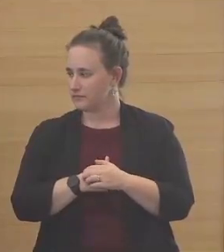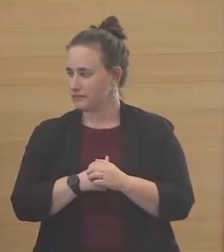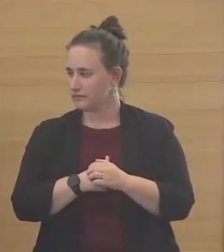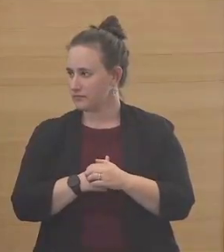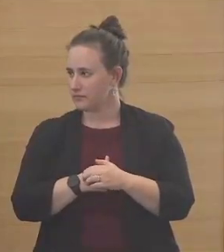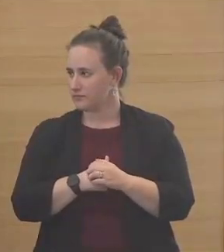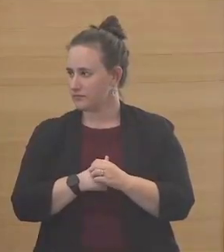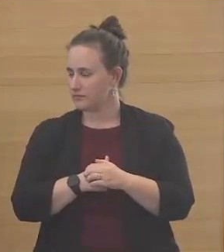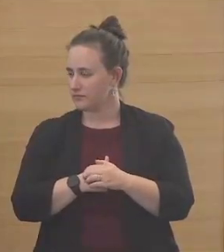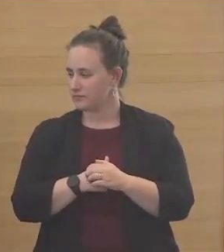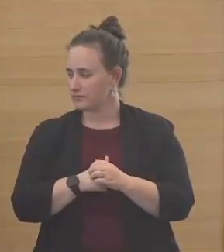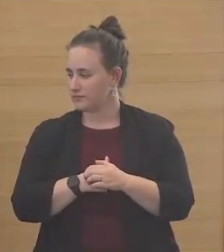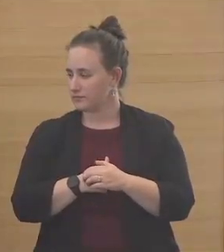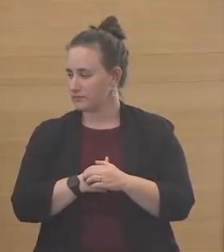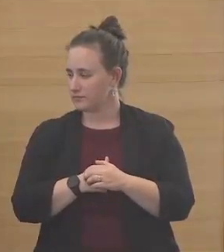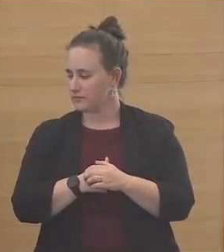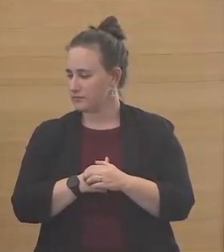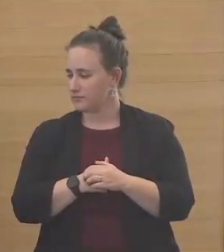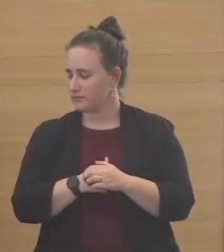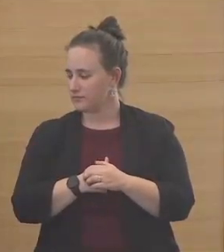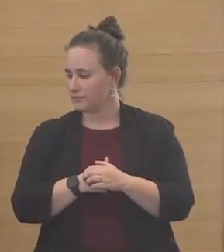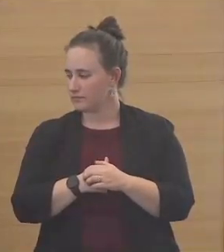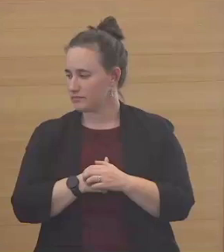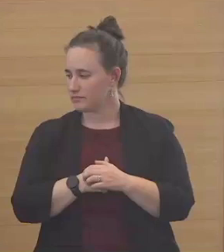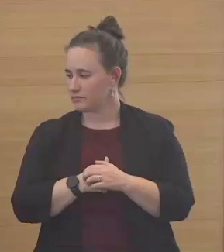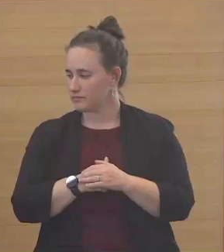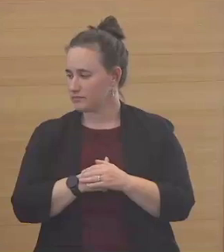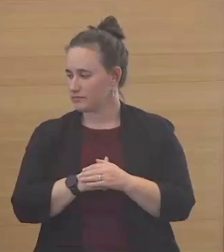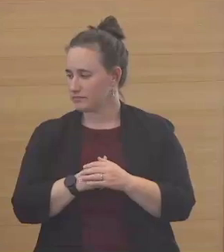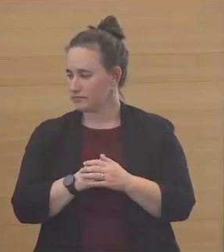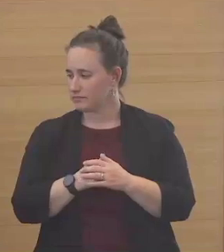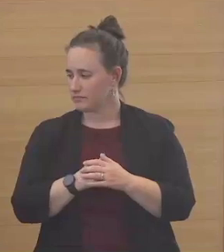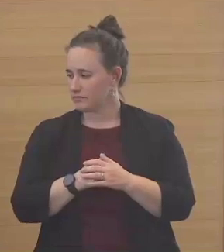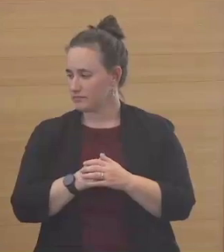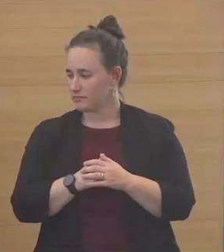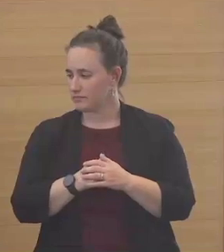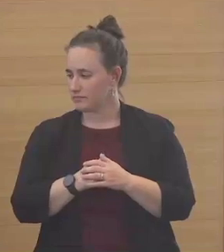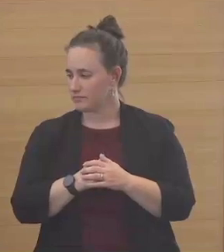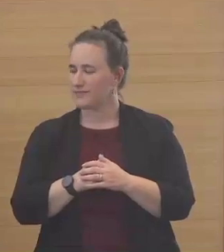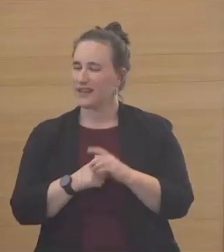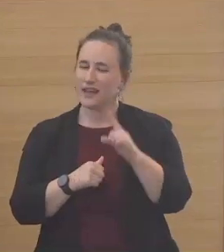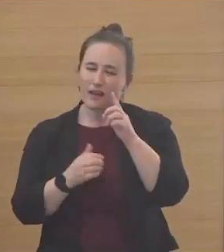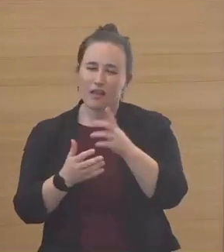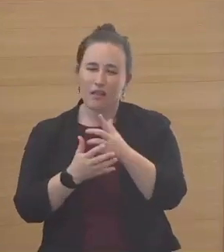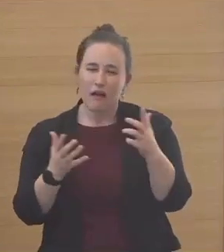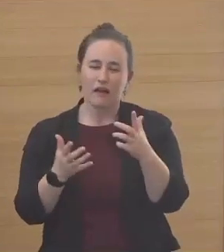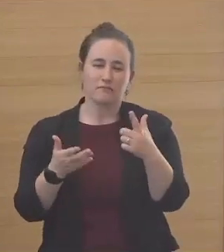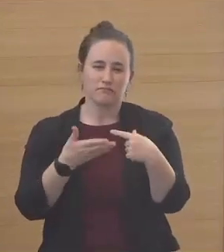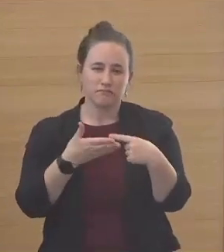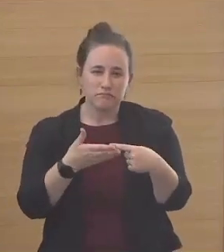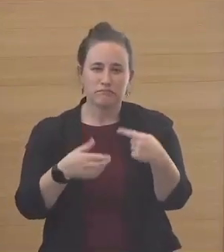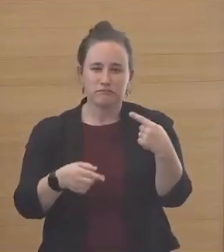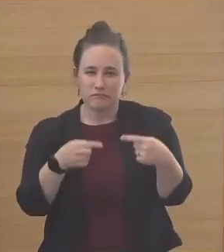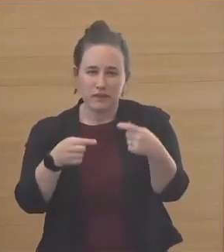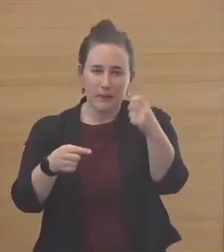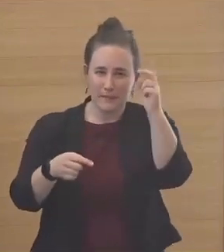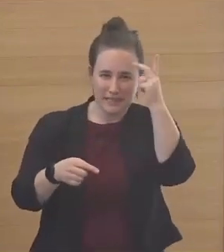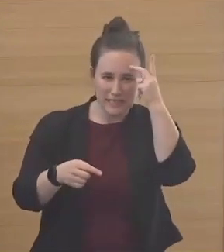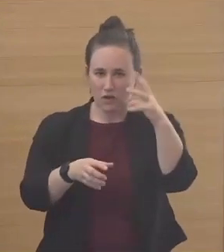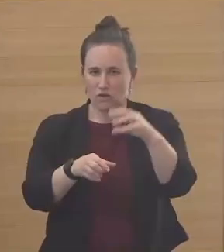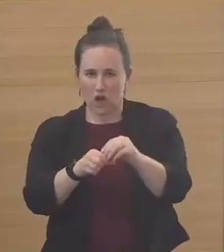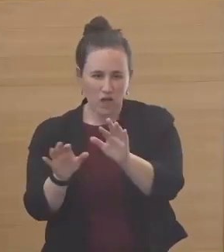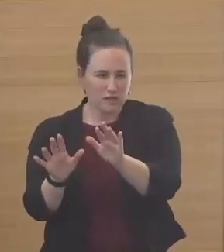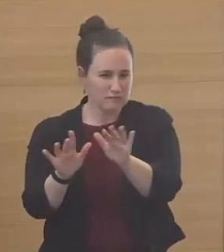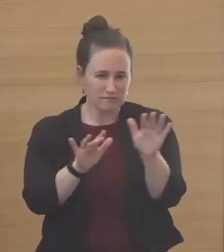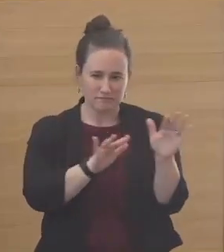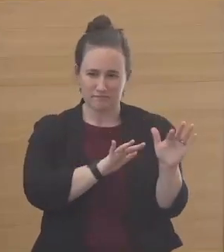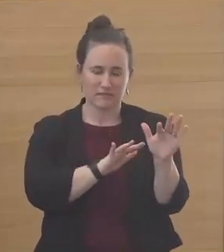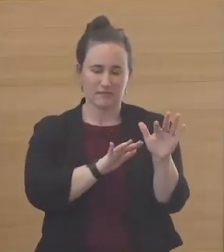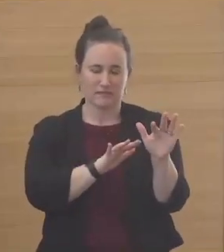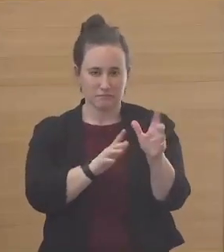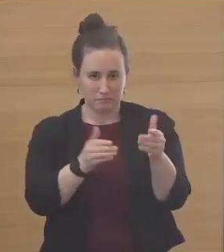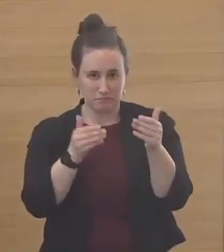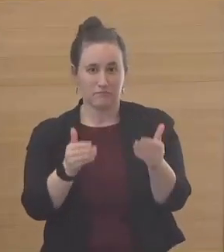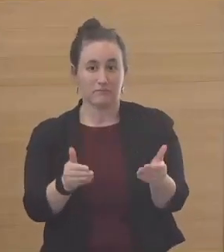here, but voting yes on question 2 could alleviate that pushback from teachers.